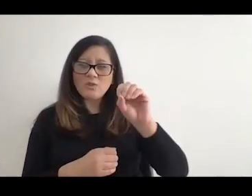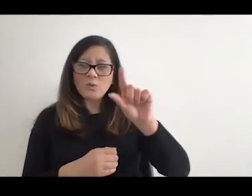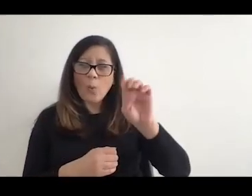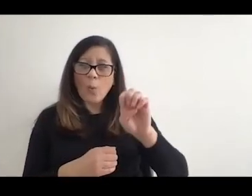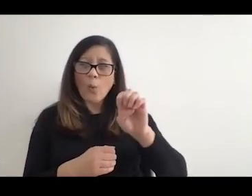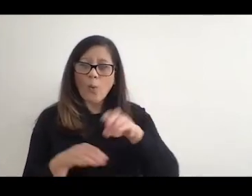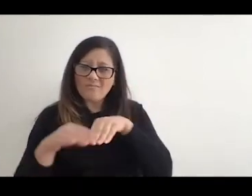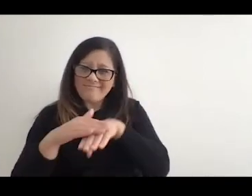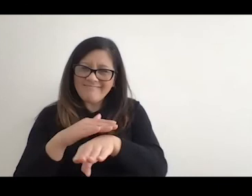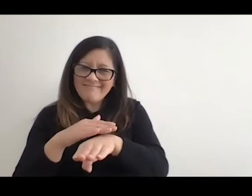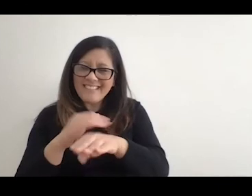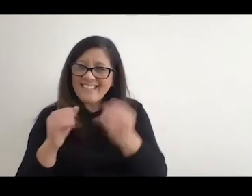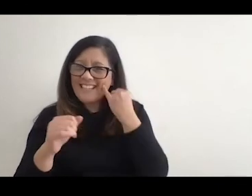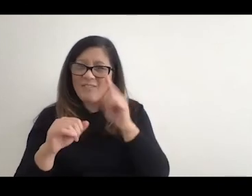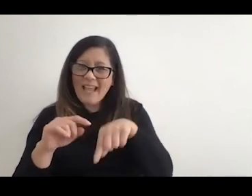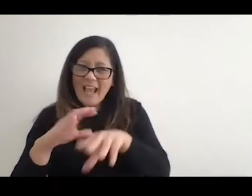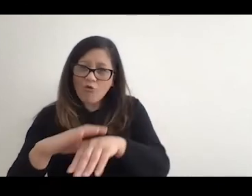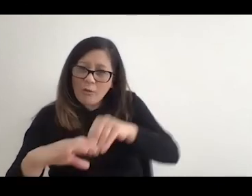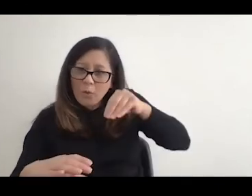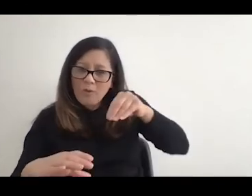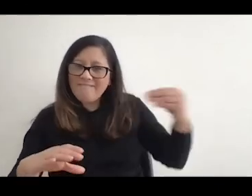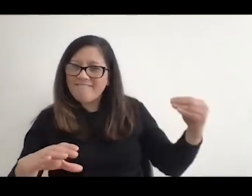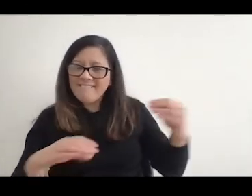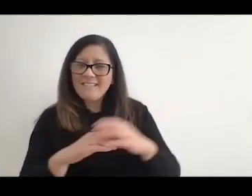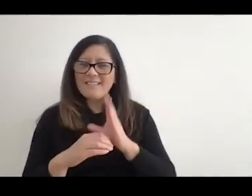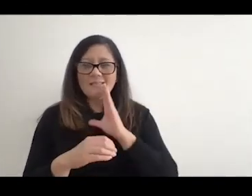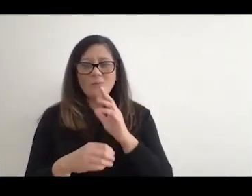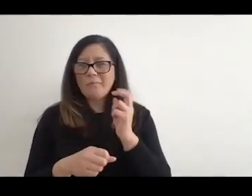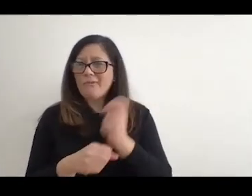Just take that. So if the sole isn't removable, it's going to make it difficult